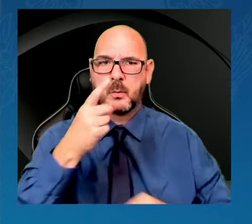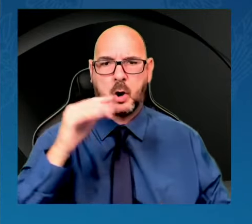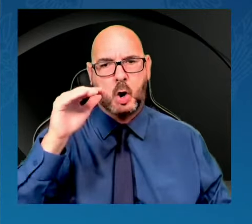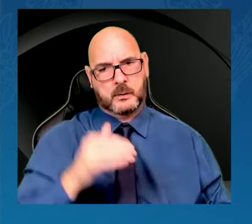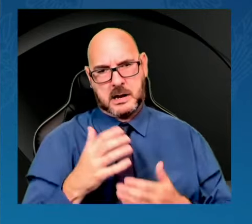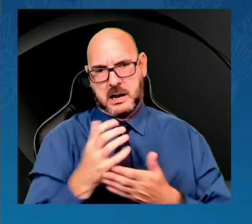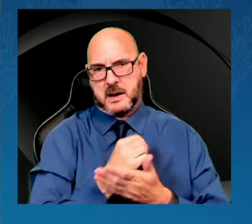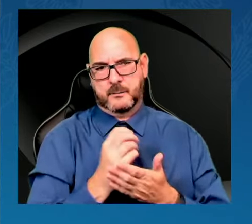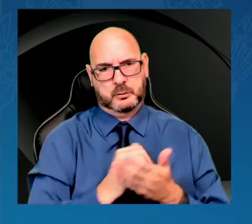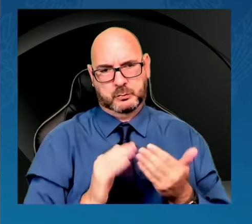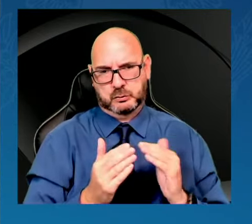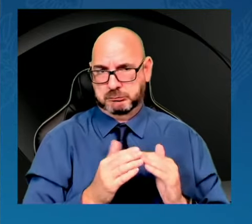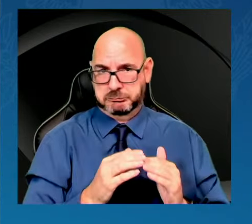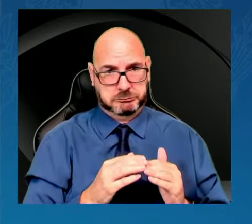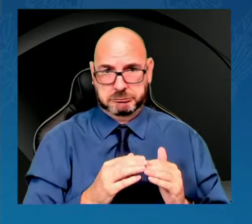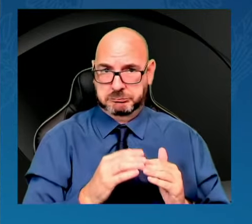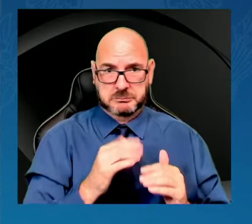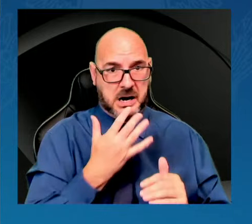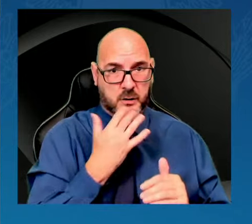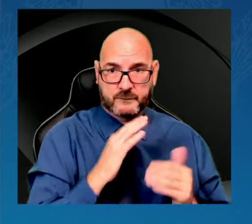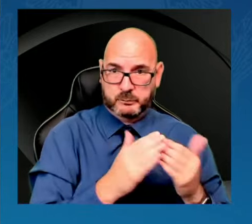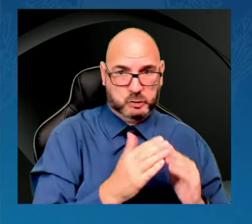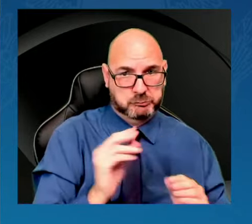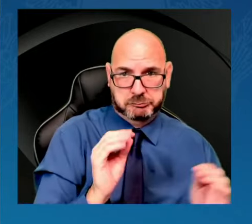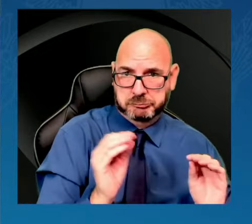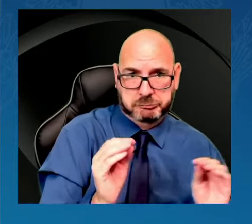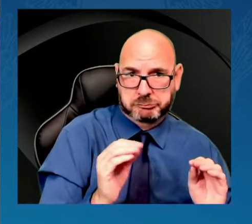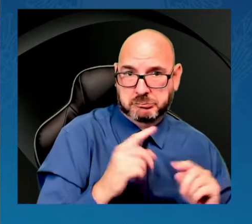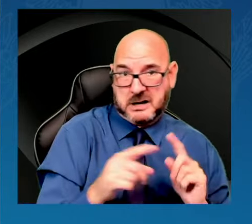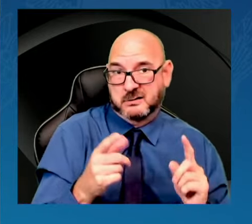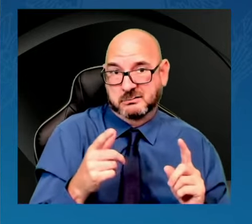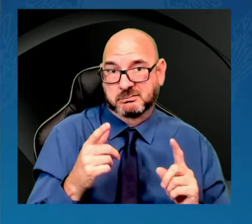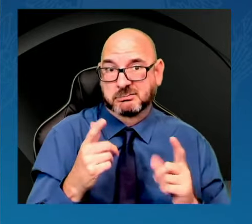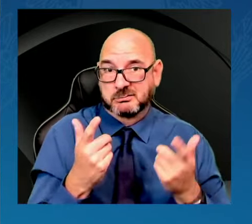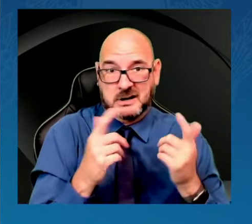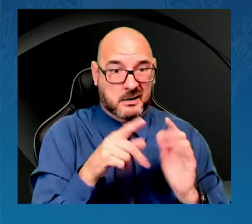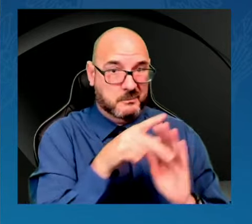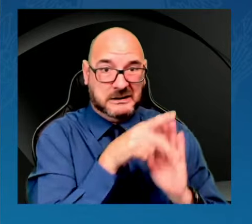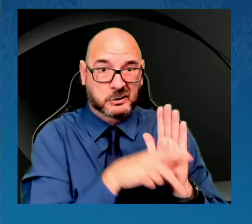But what it -- and this is about the principle of equity. But what it could end up and what would end up happening